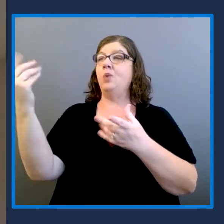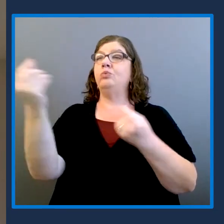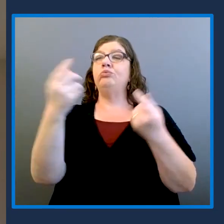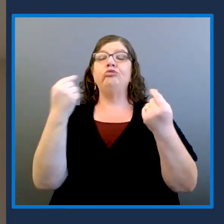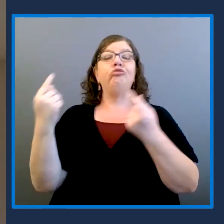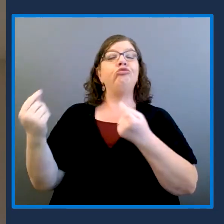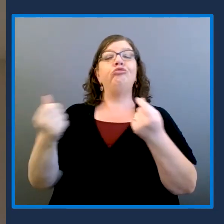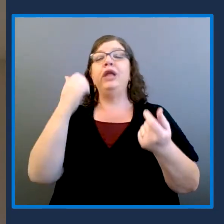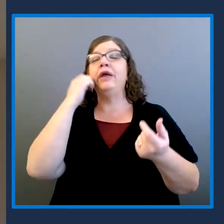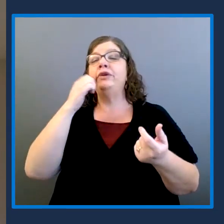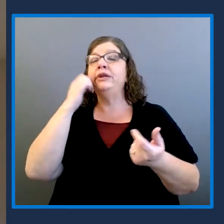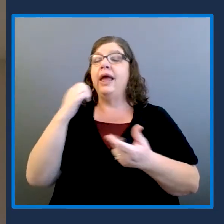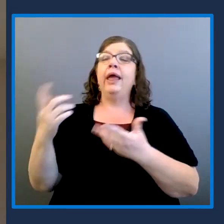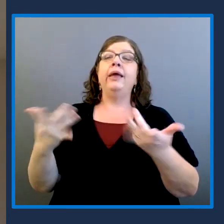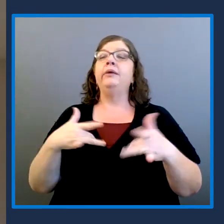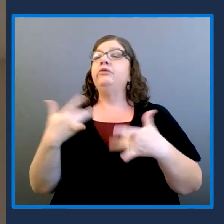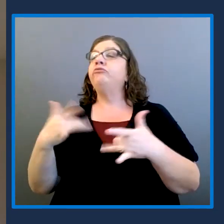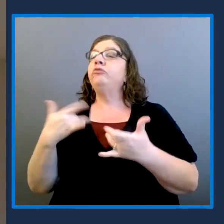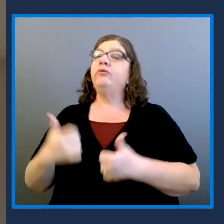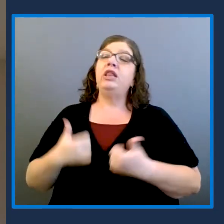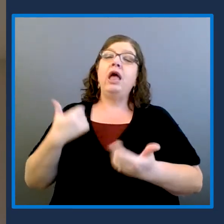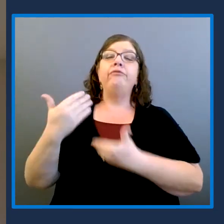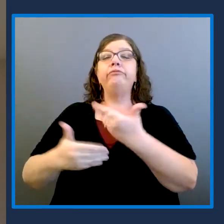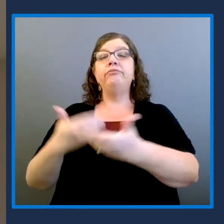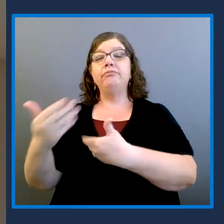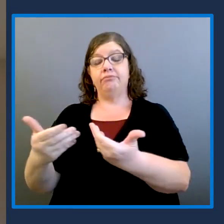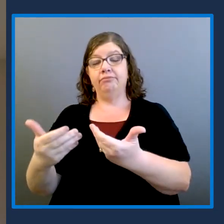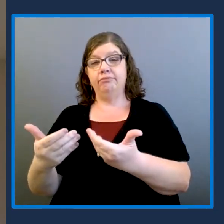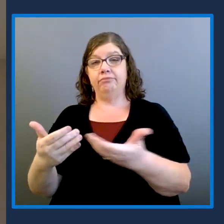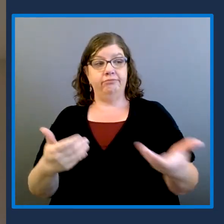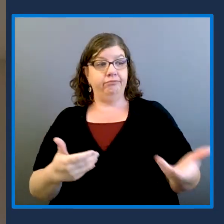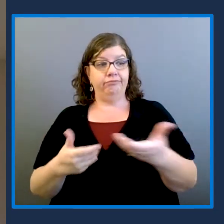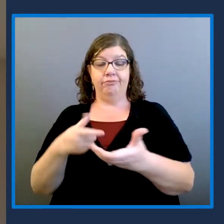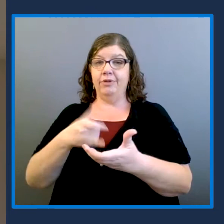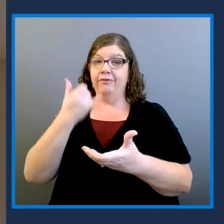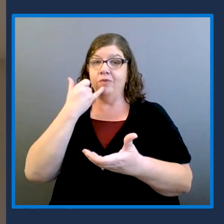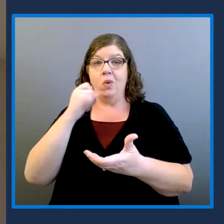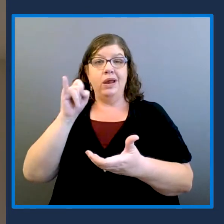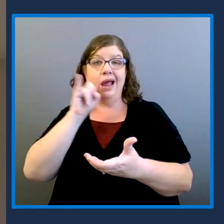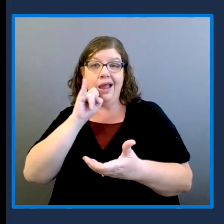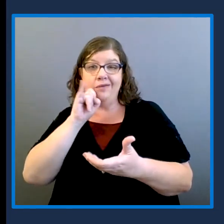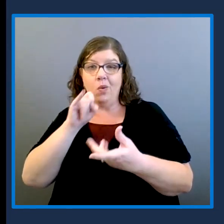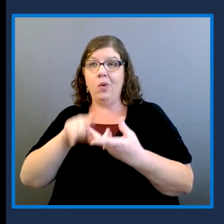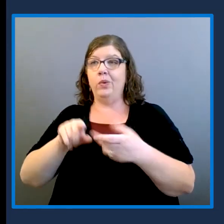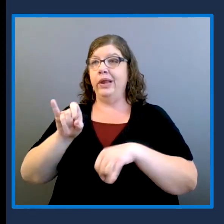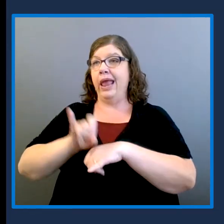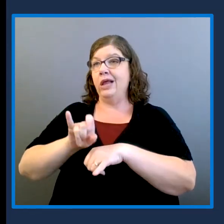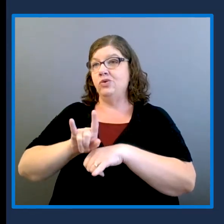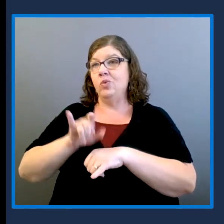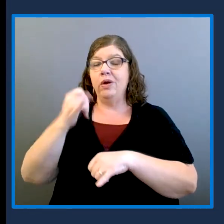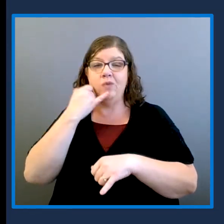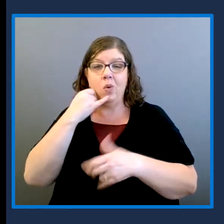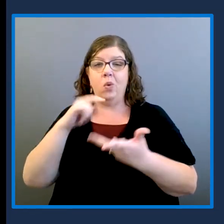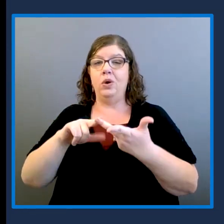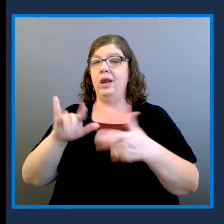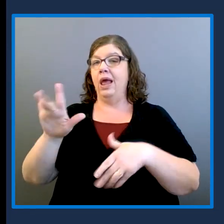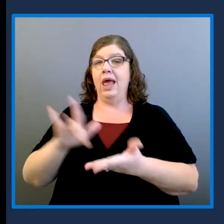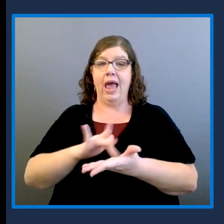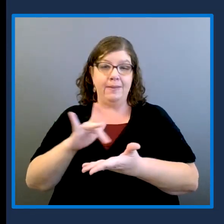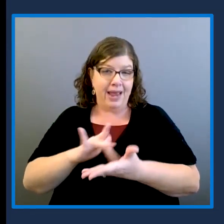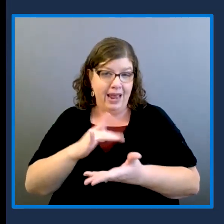when you're out doing your daily activities with life and you have your iphone android or an ipad